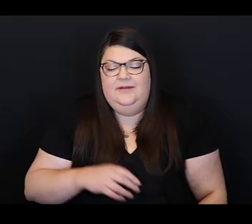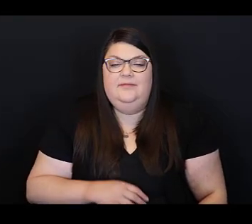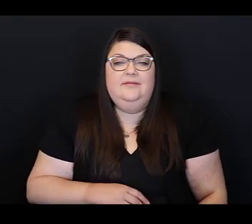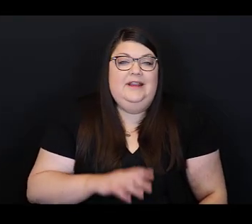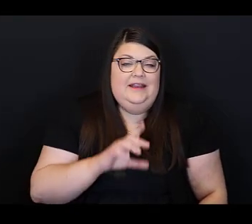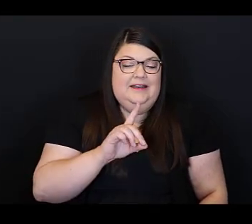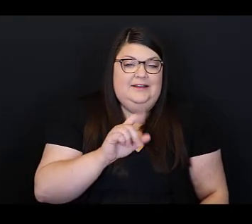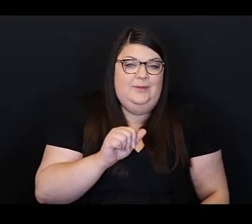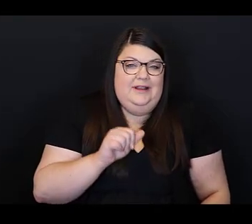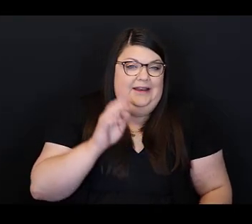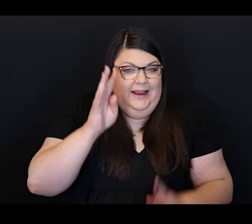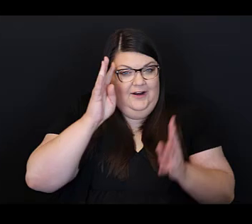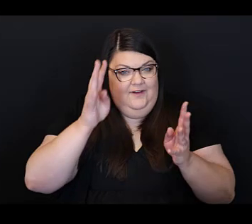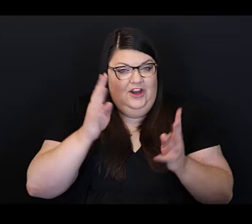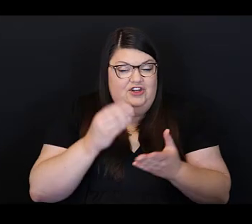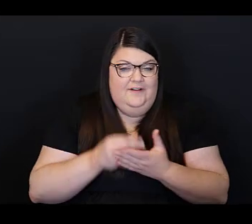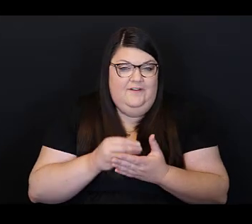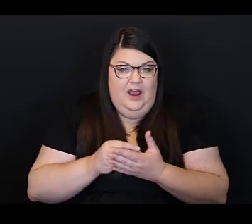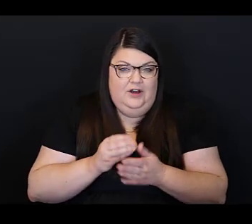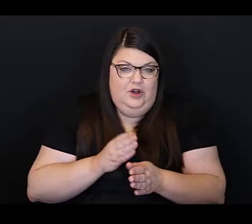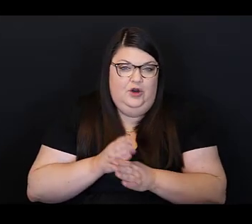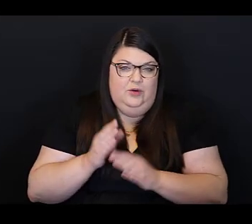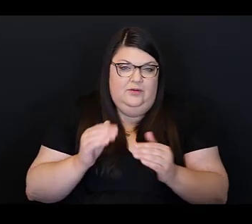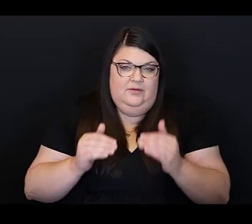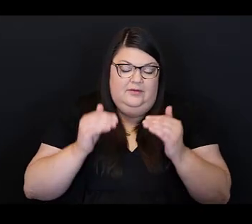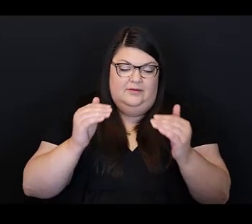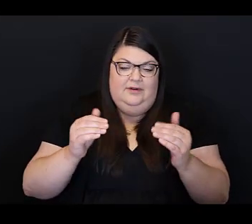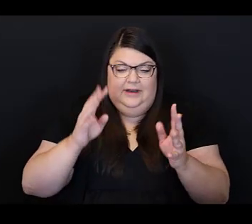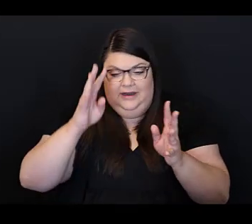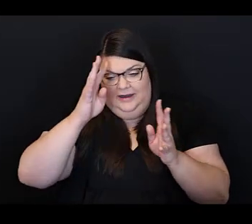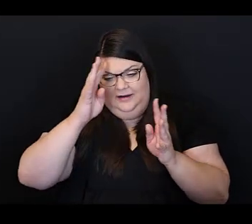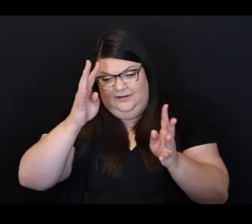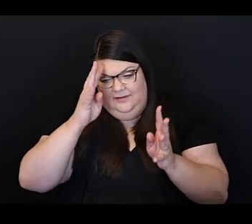Disability Innovation Fund - Career Advancement Innovative Model Demonstration